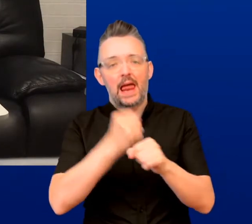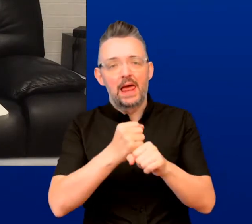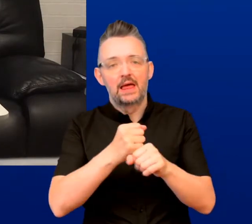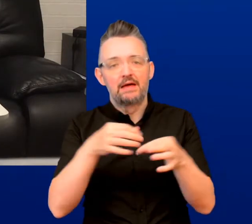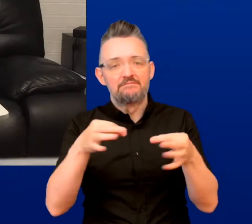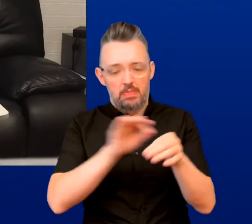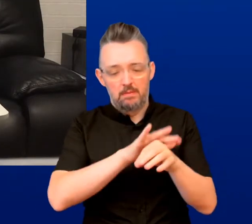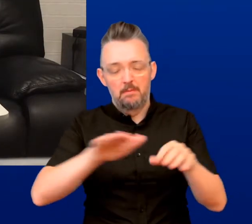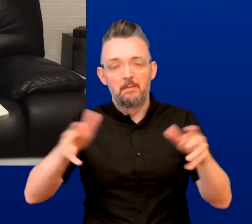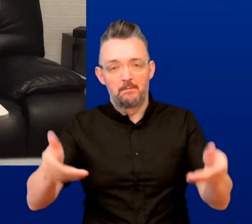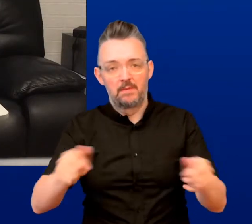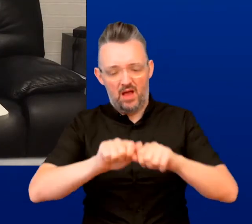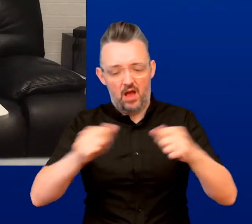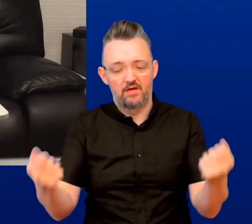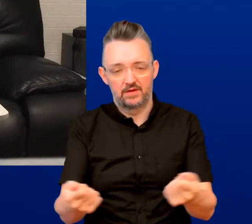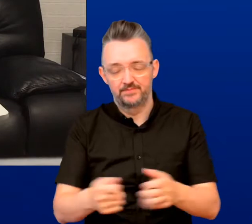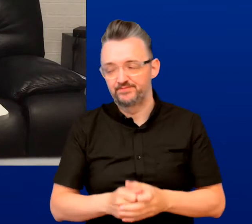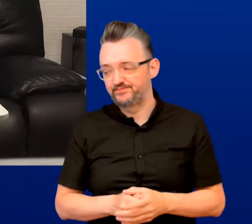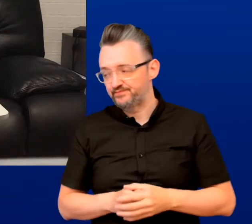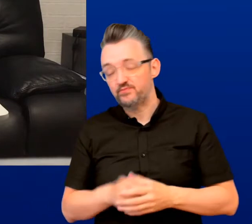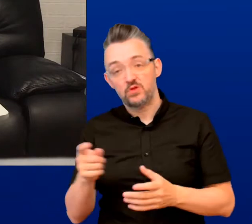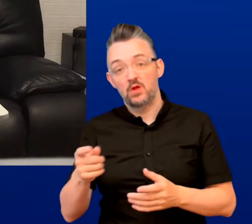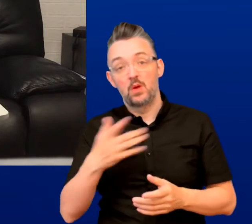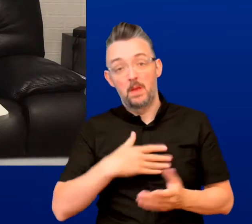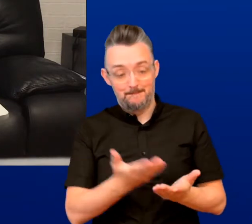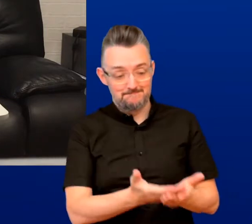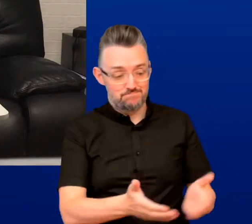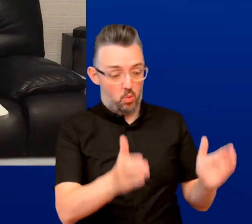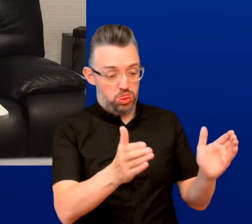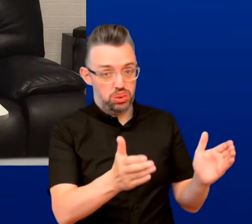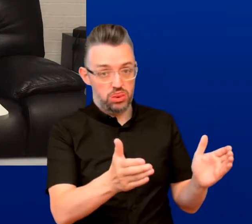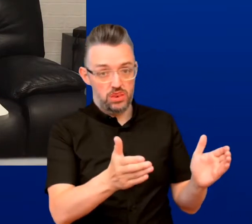for our paper mashing bowls.